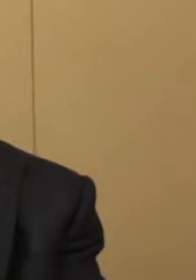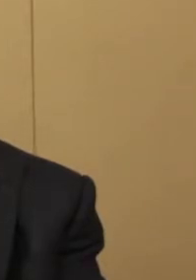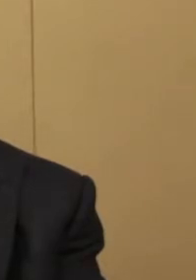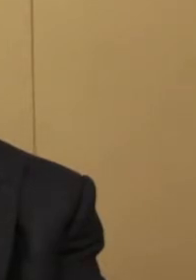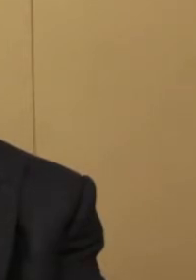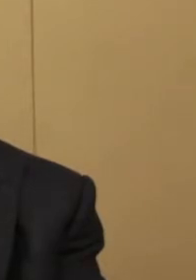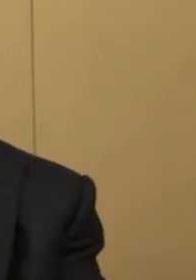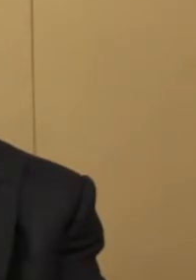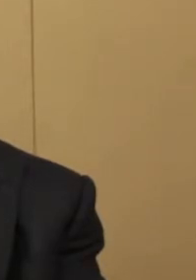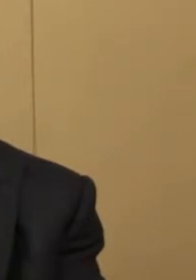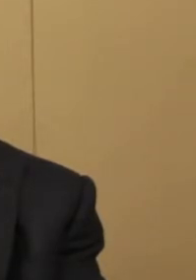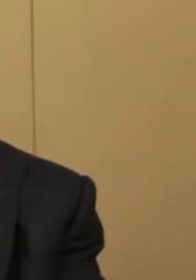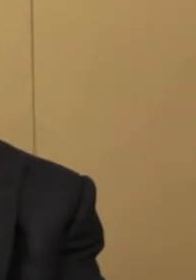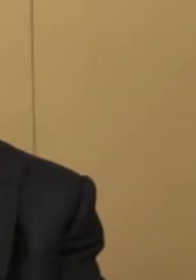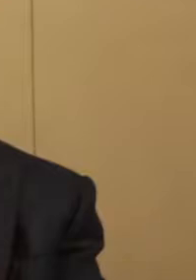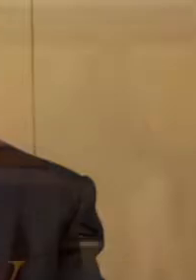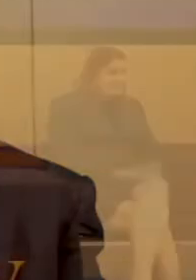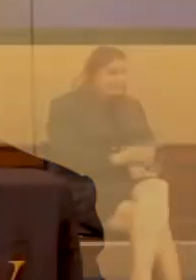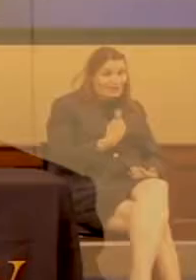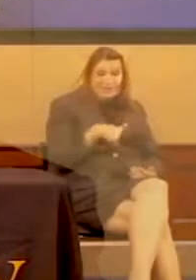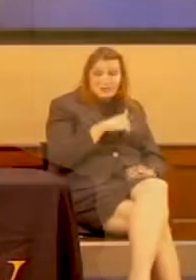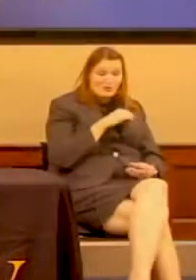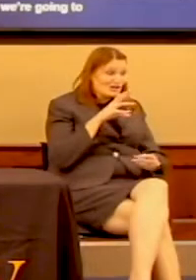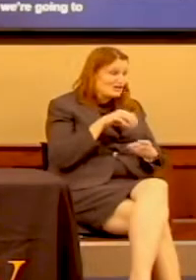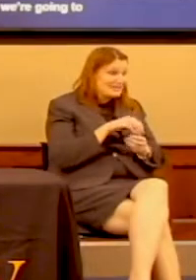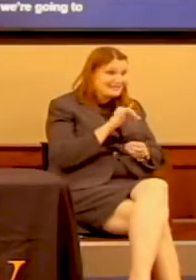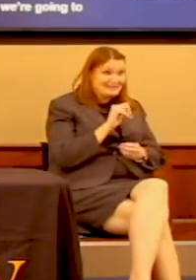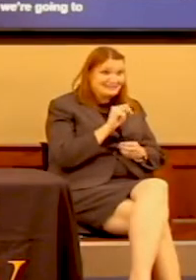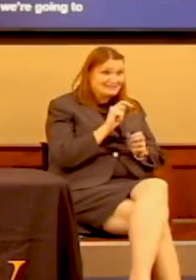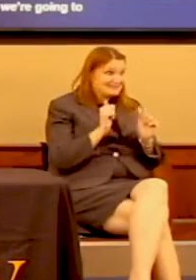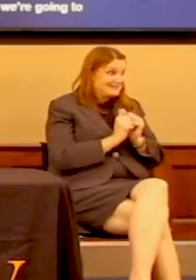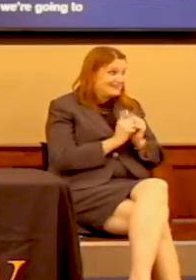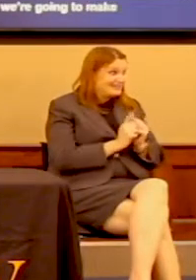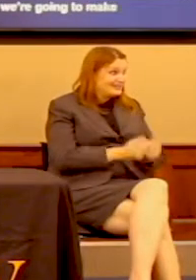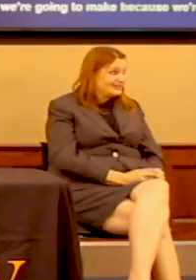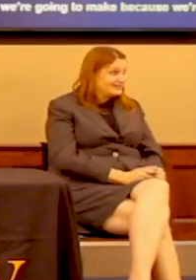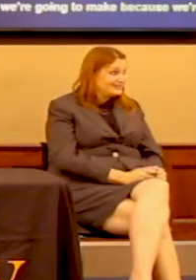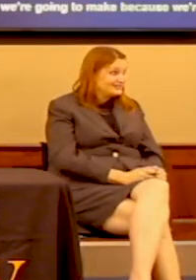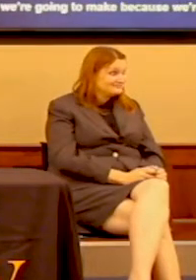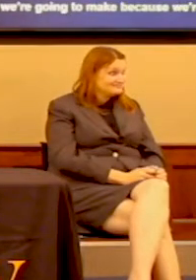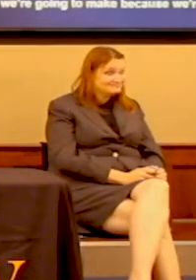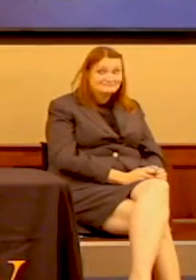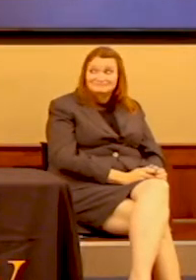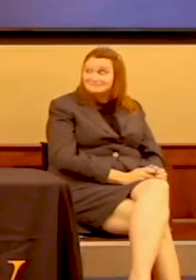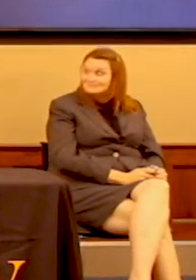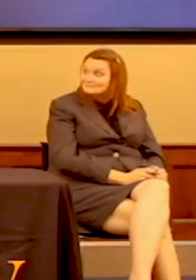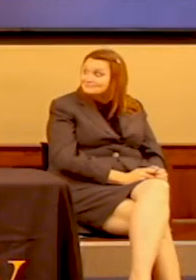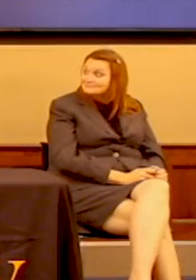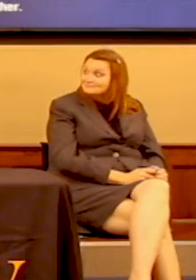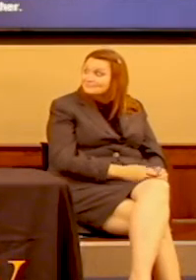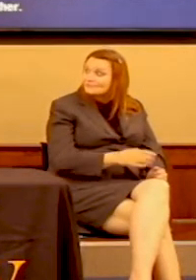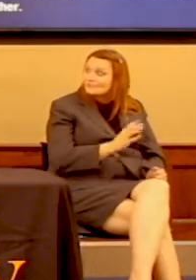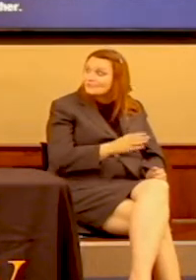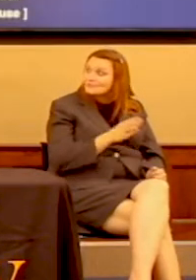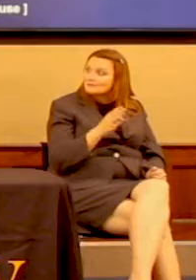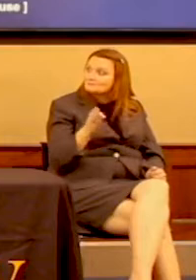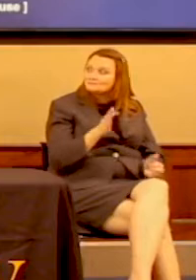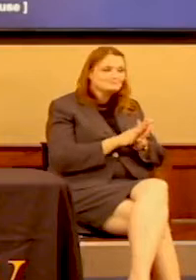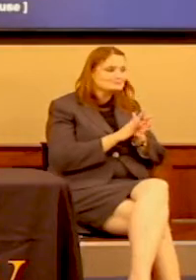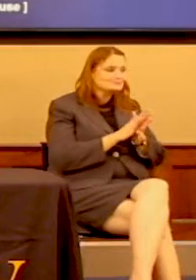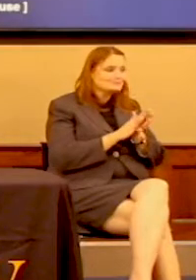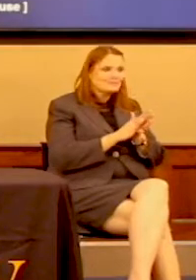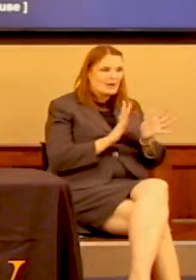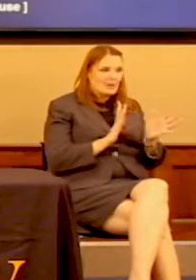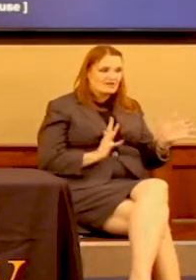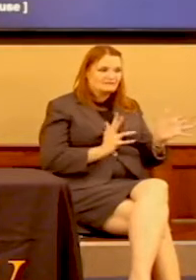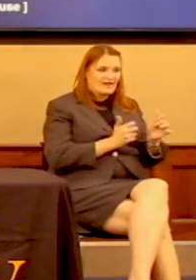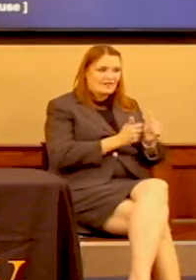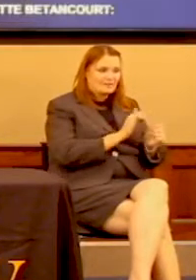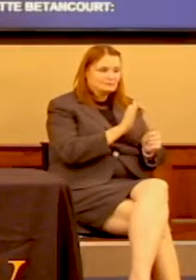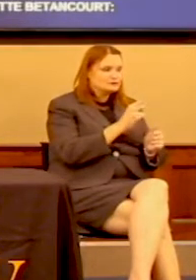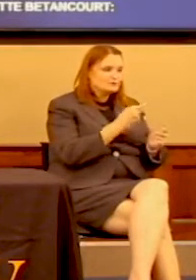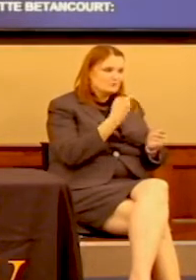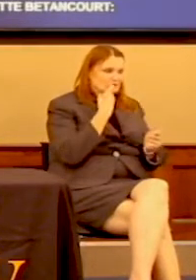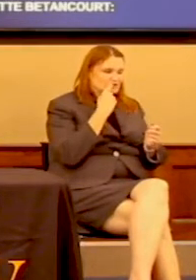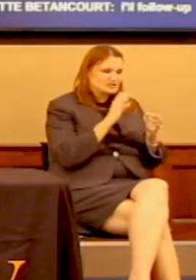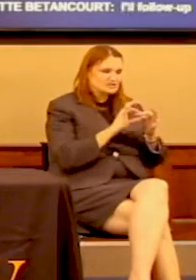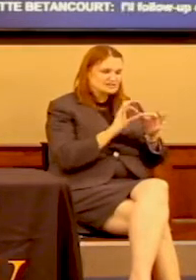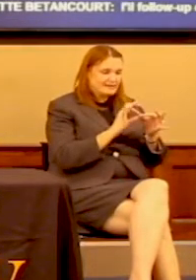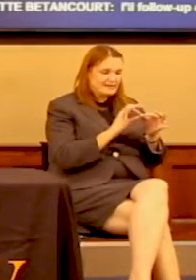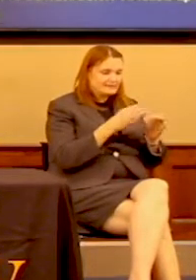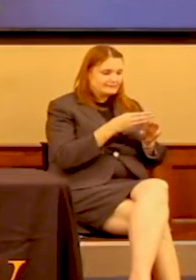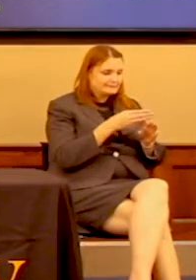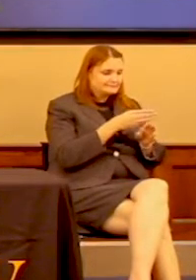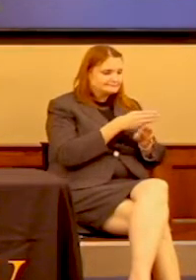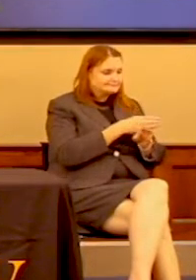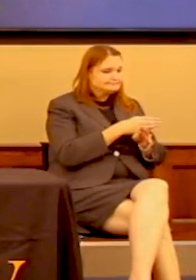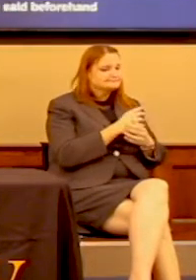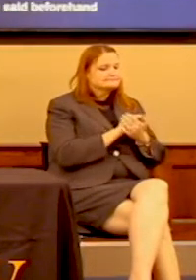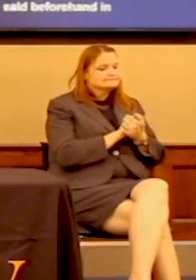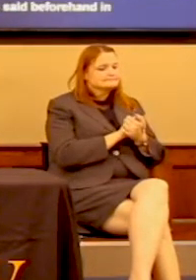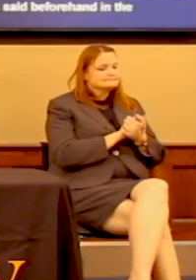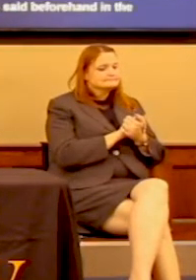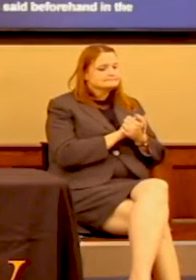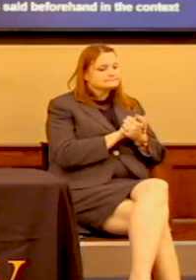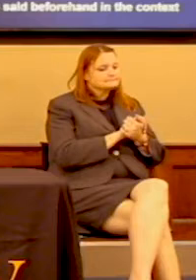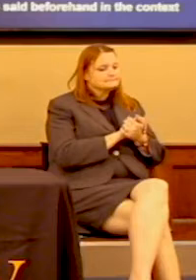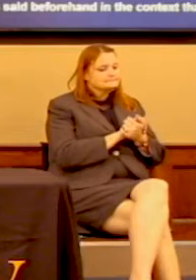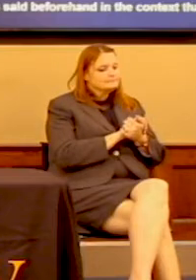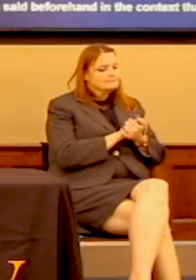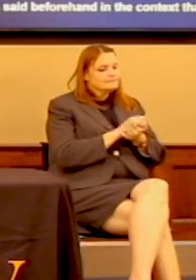because we're in this together in the